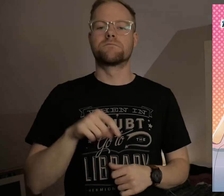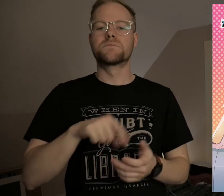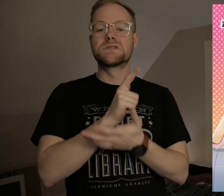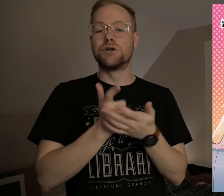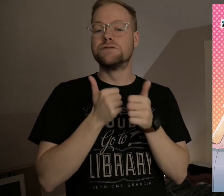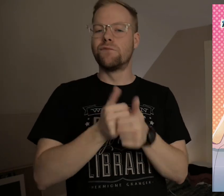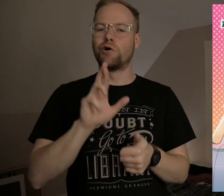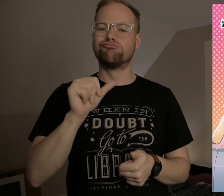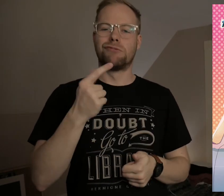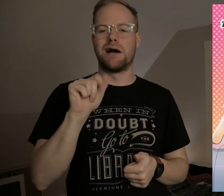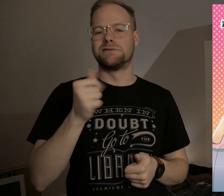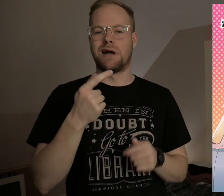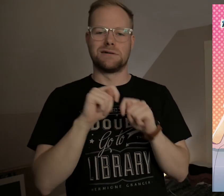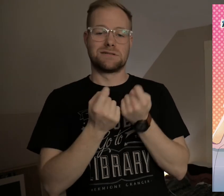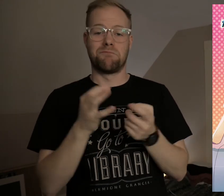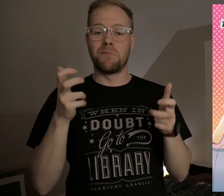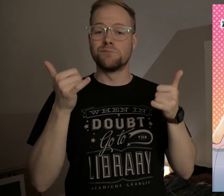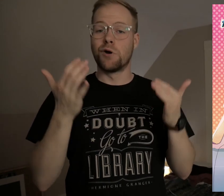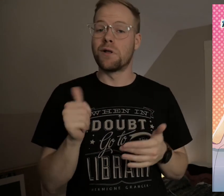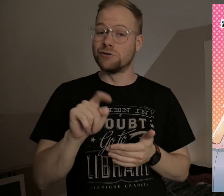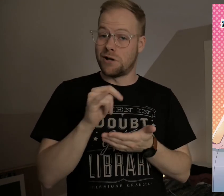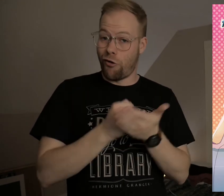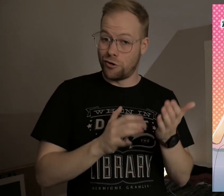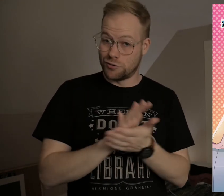This series follows a ragtag team of basketball players at an art school.